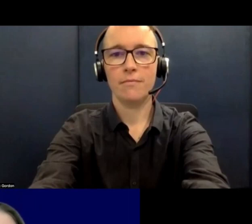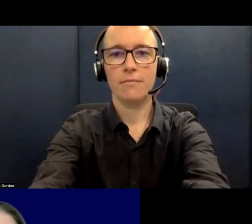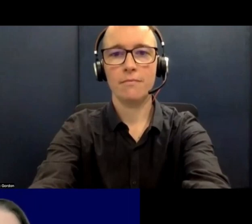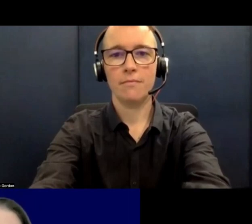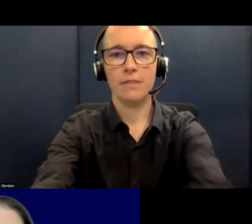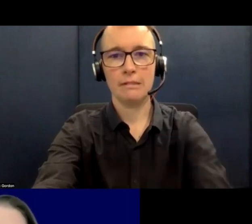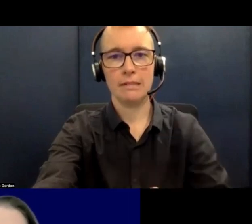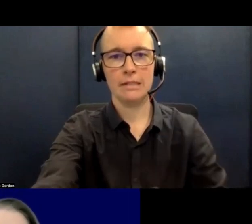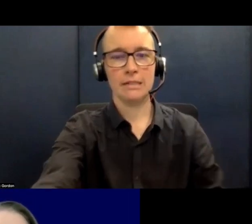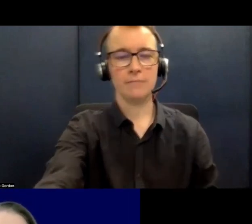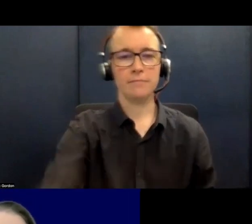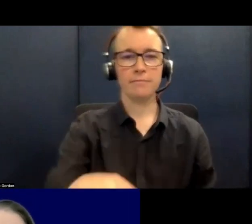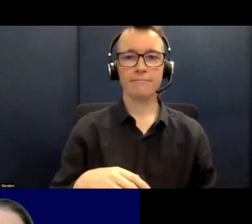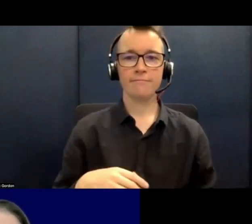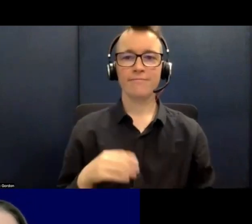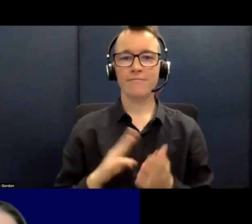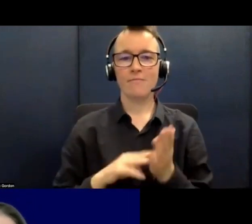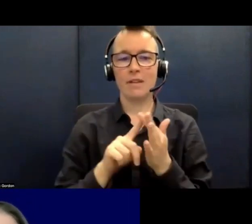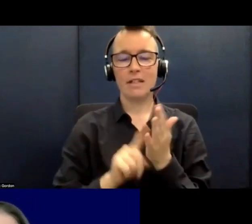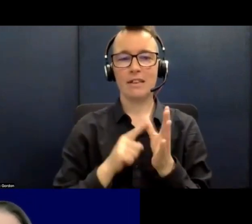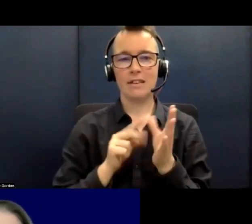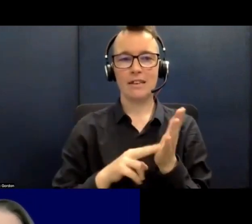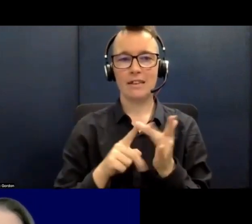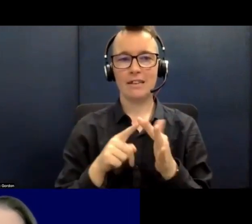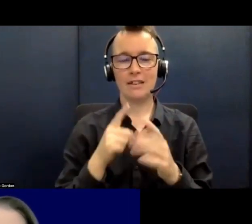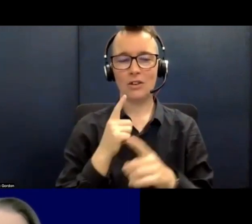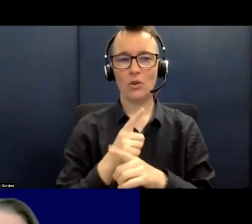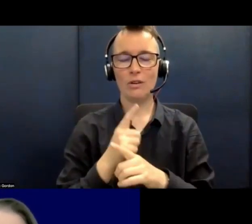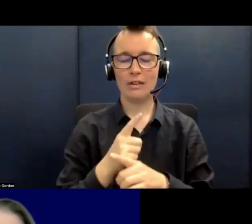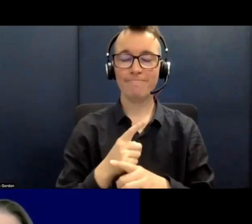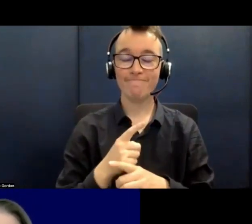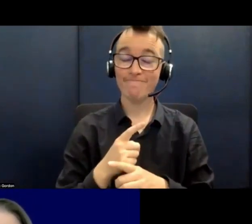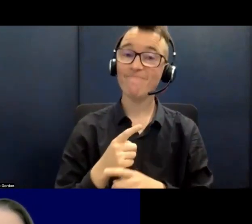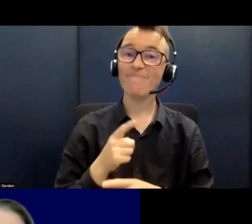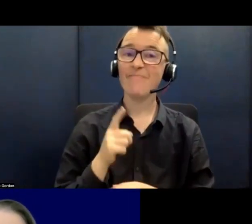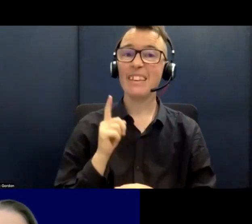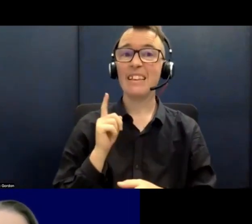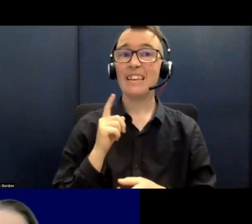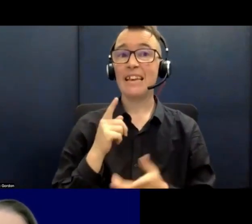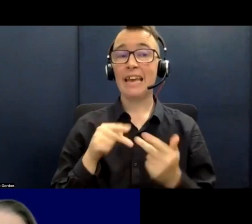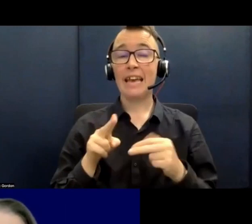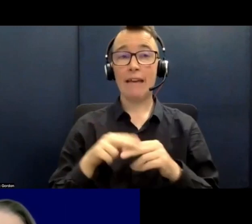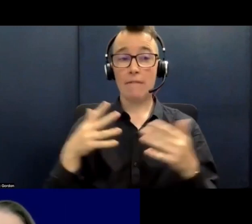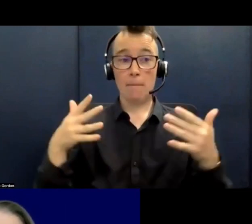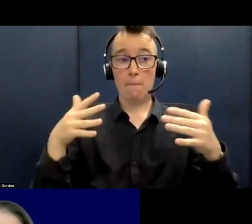mainstream way, I think yep sometimes the path to an orthoptist is not a direct one